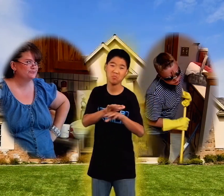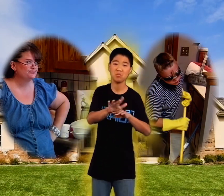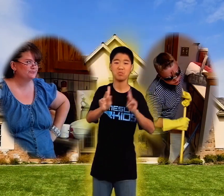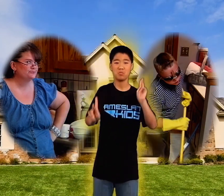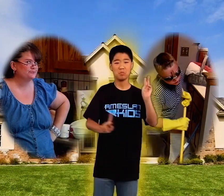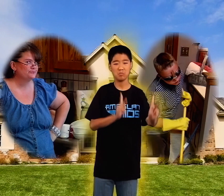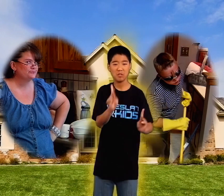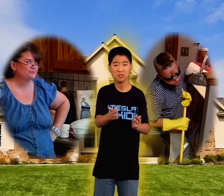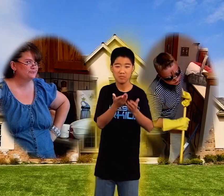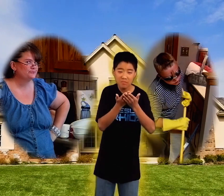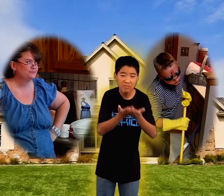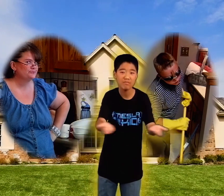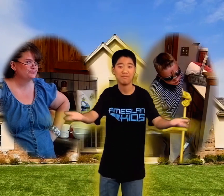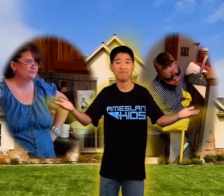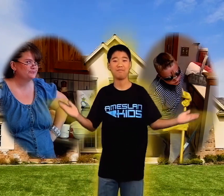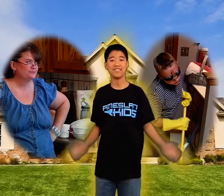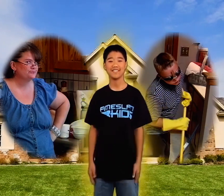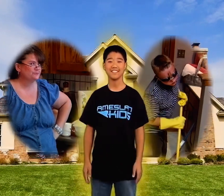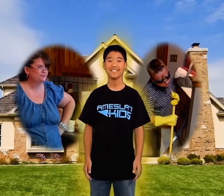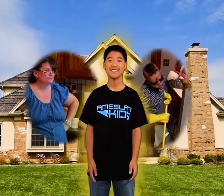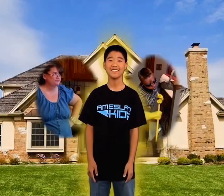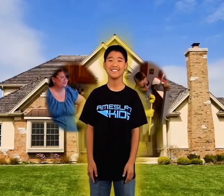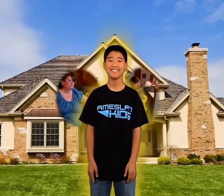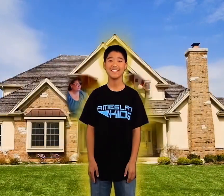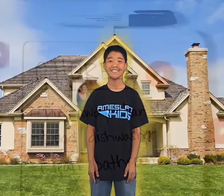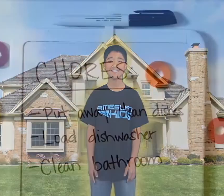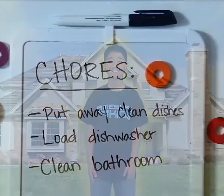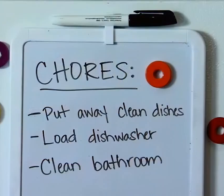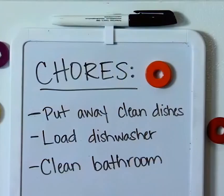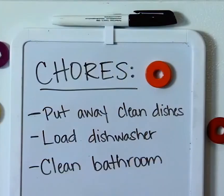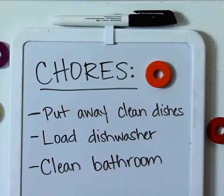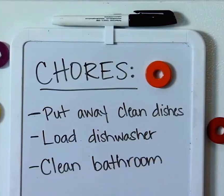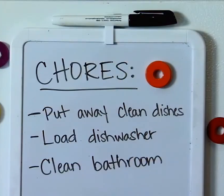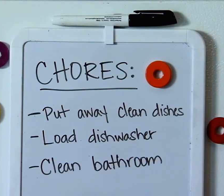AFFECTS MORE THAN JUST YOUR OWN SWEET SELF.